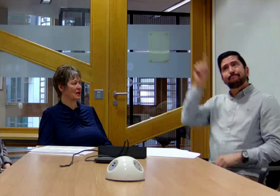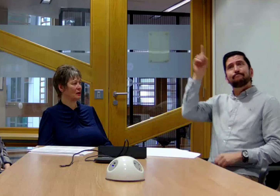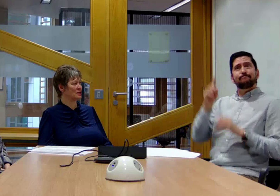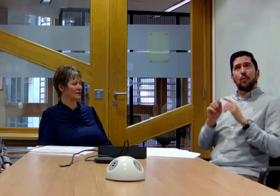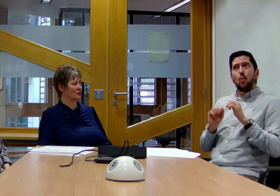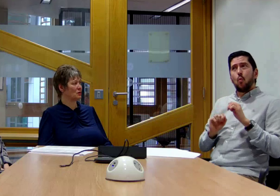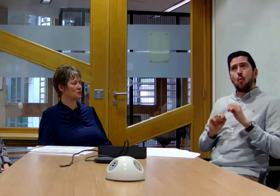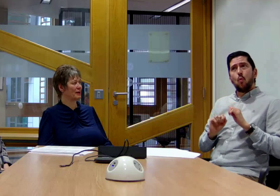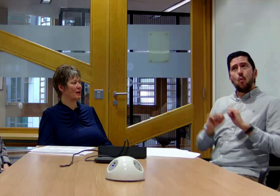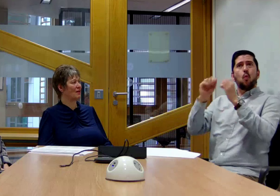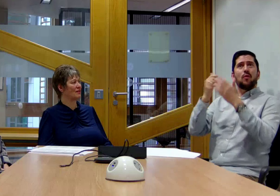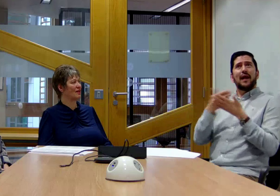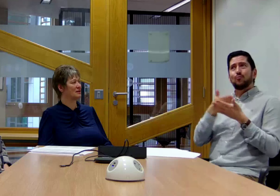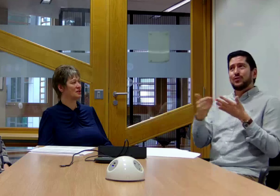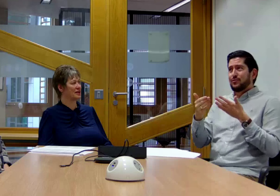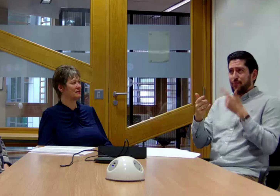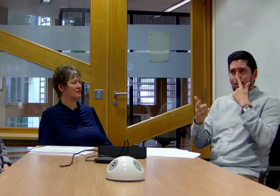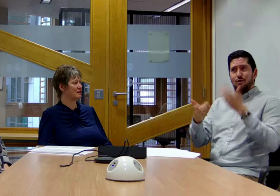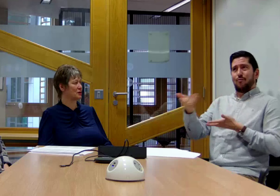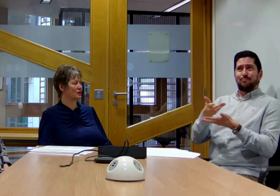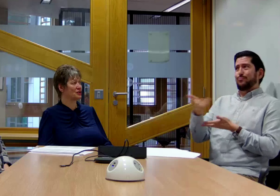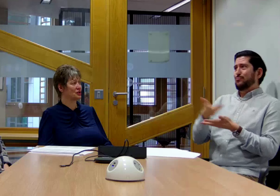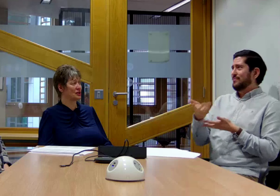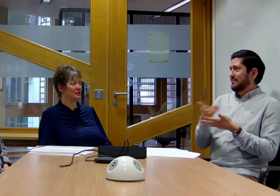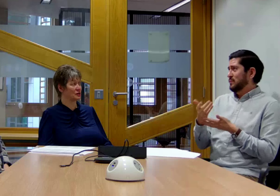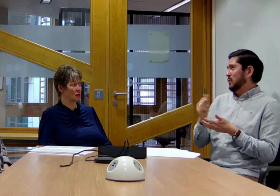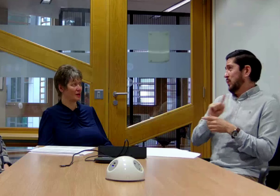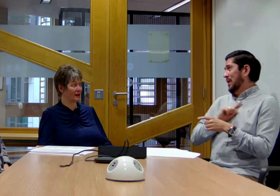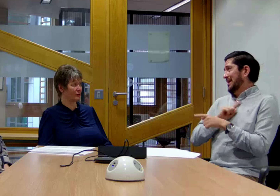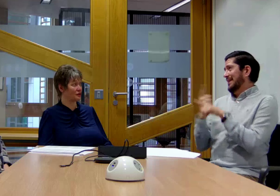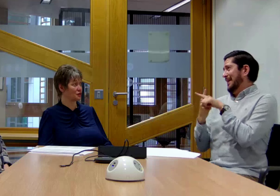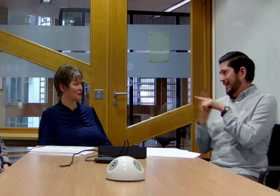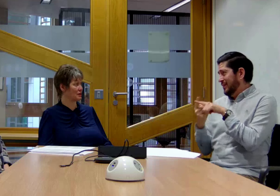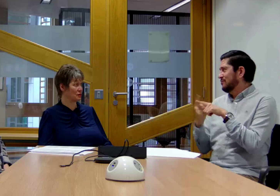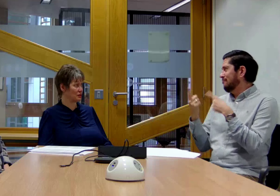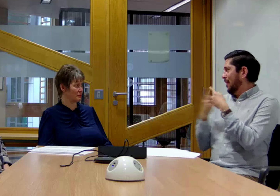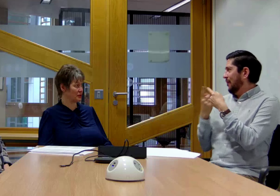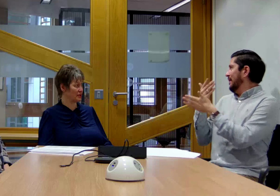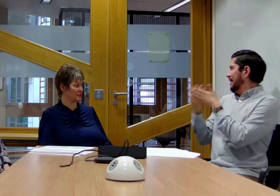The deaf community was also established a long time ago as they decided that they were